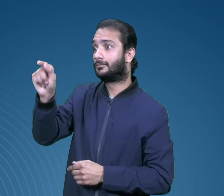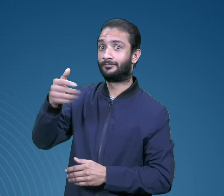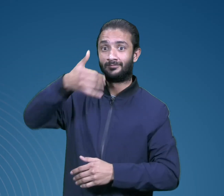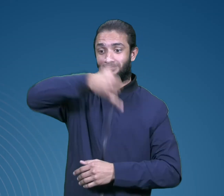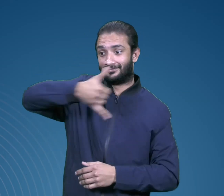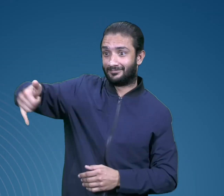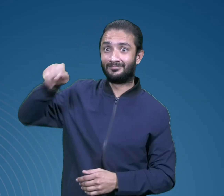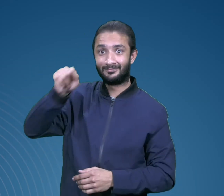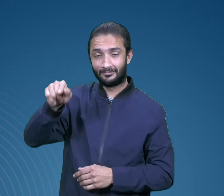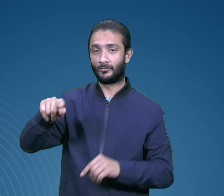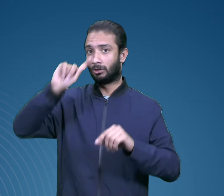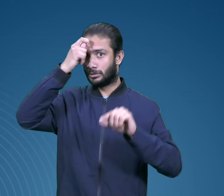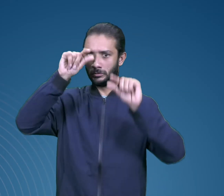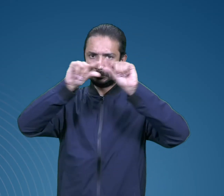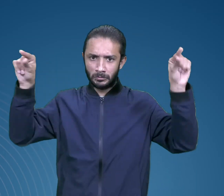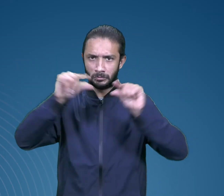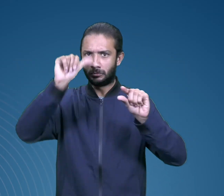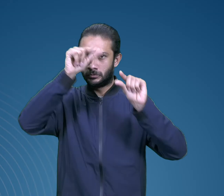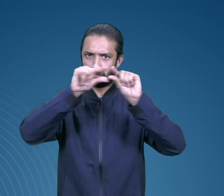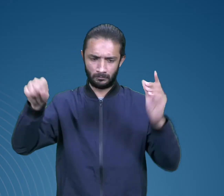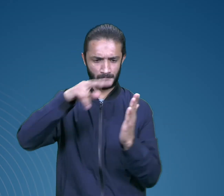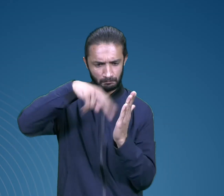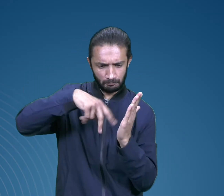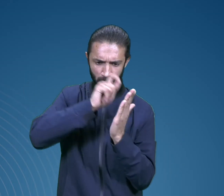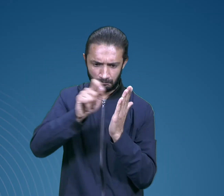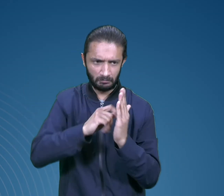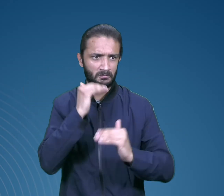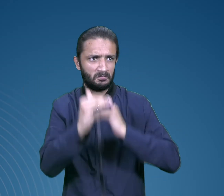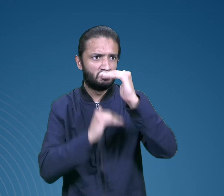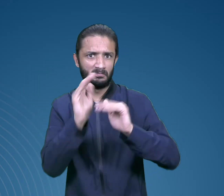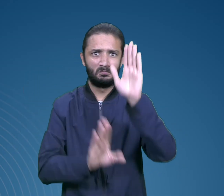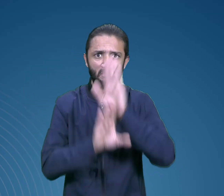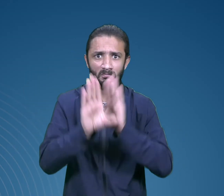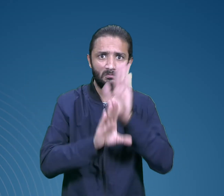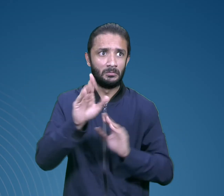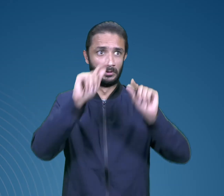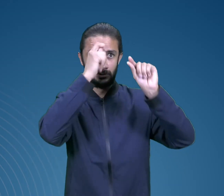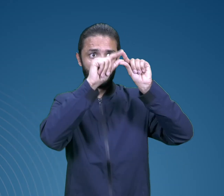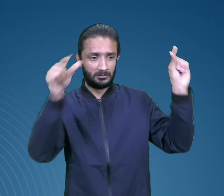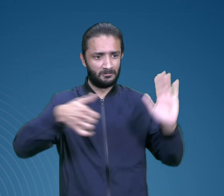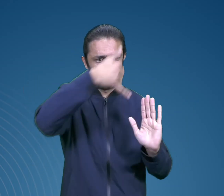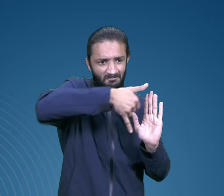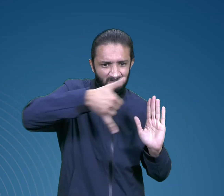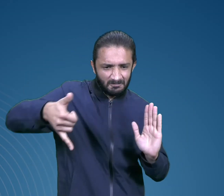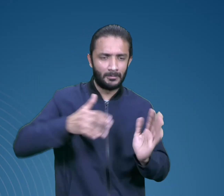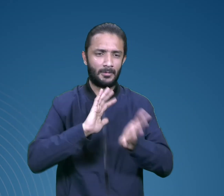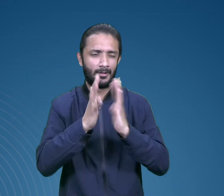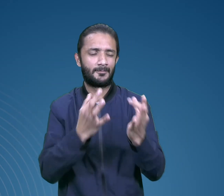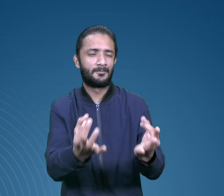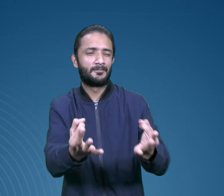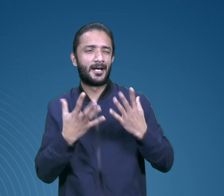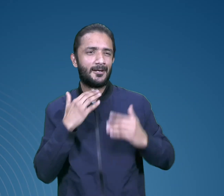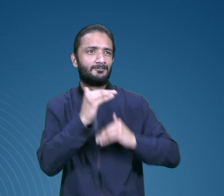exclusion. Sign System provides the much required support in improving literacy skills but for conceptual